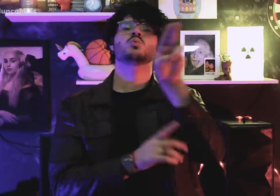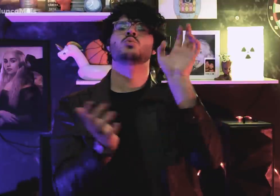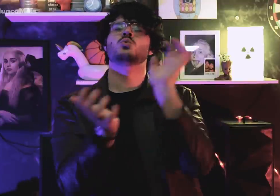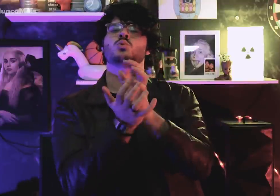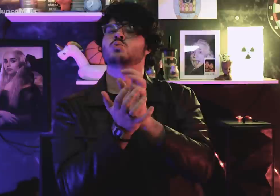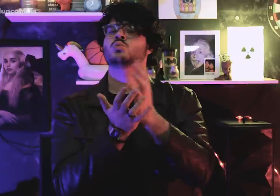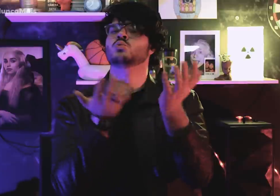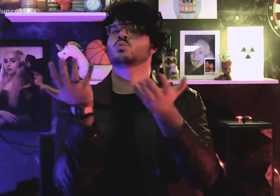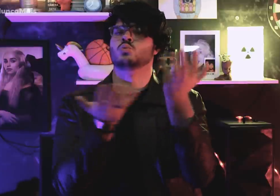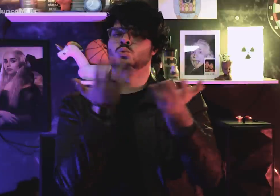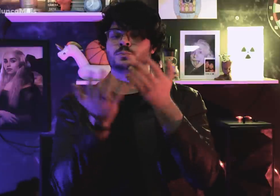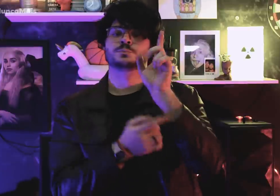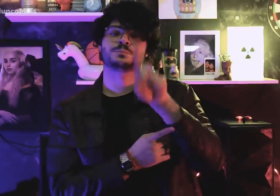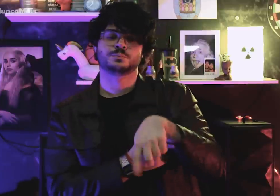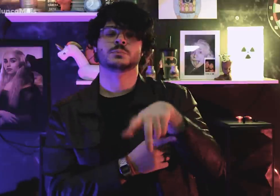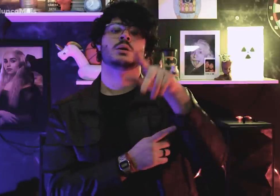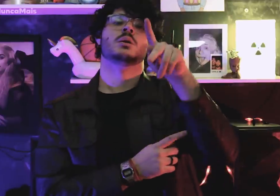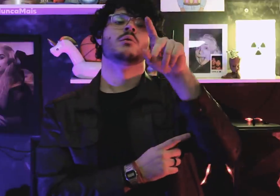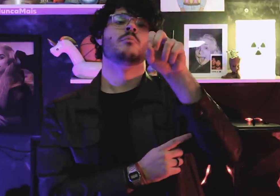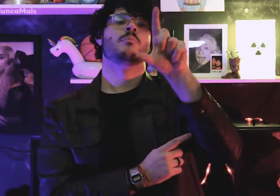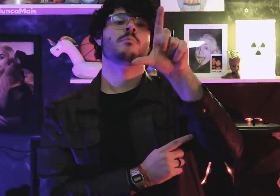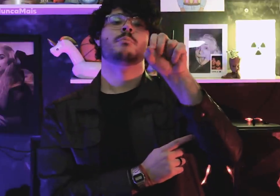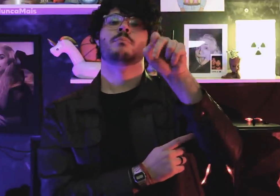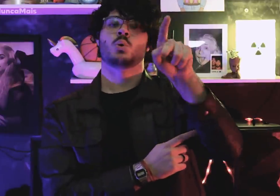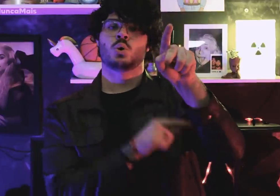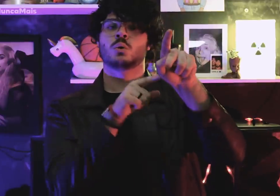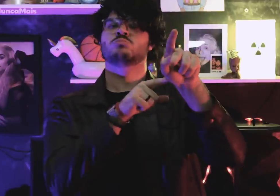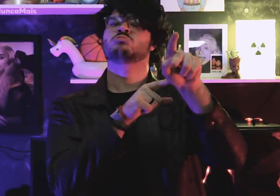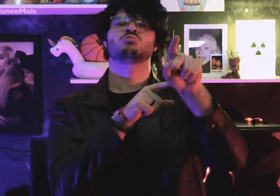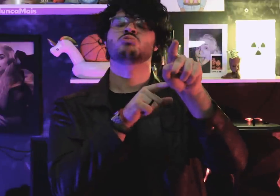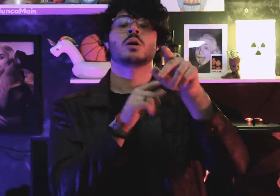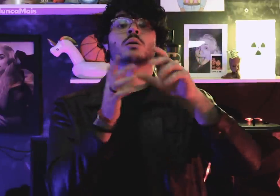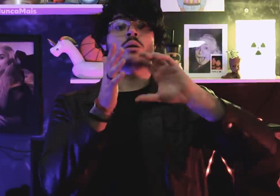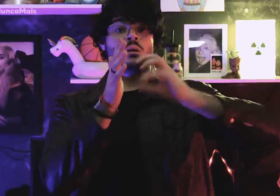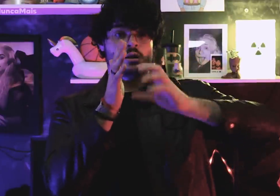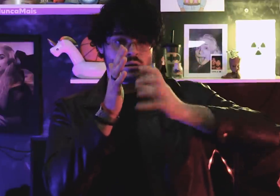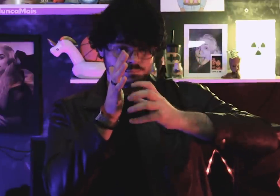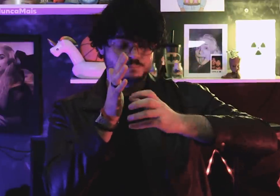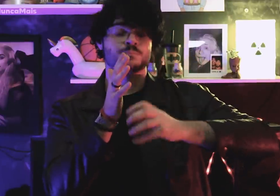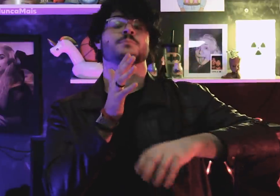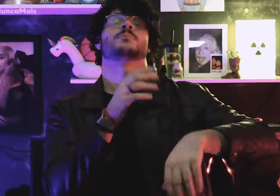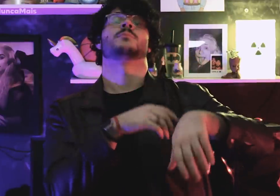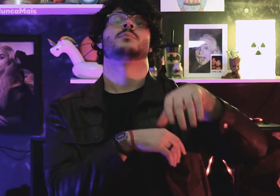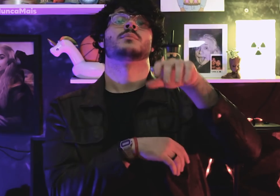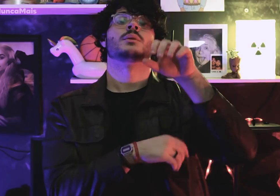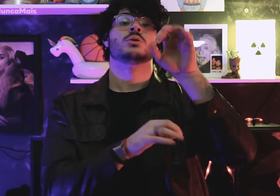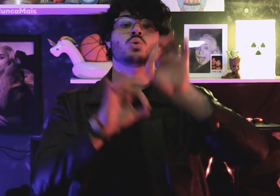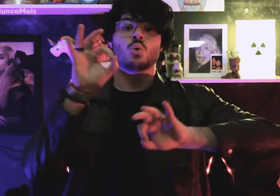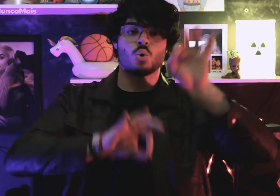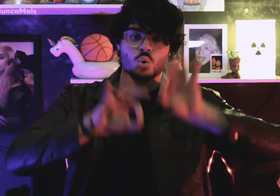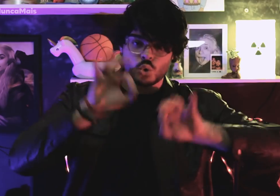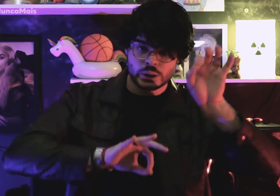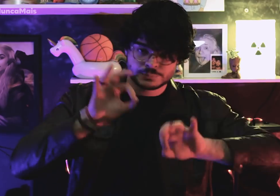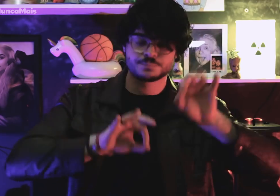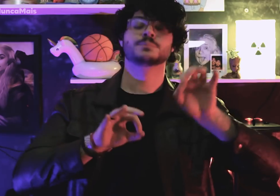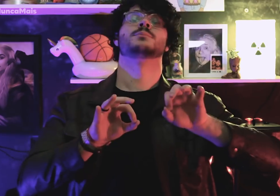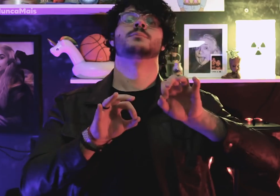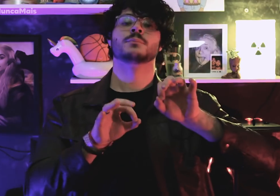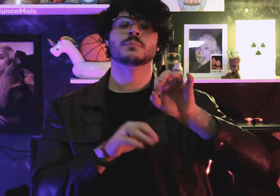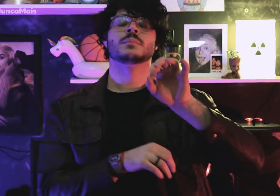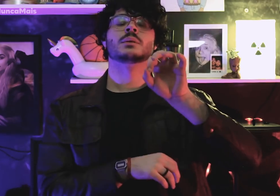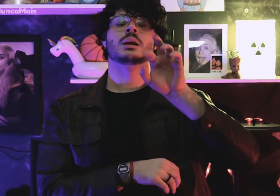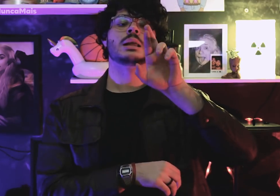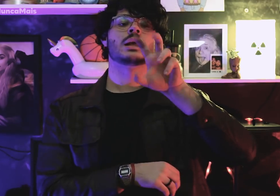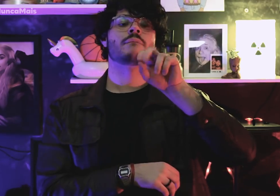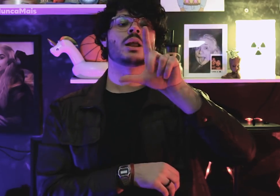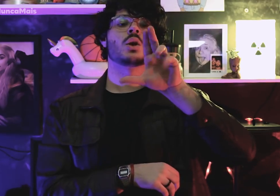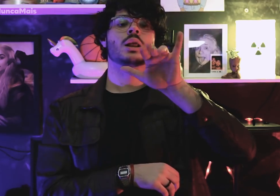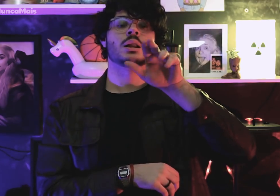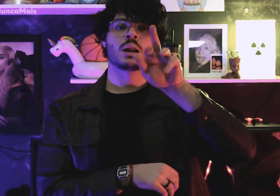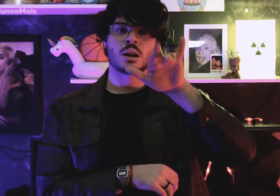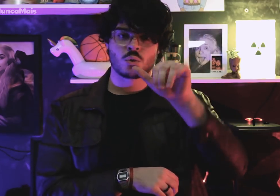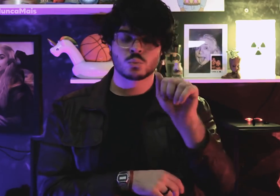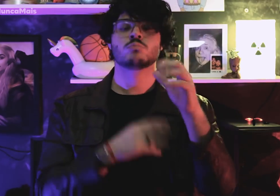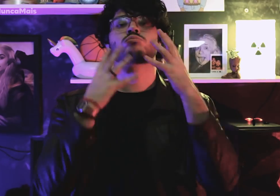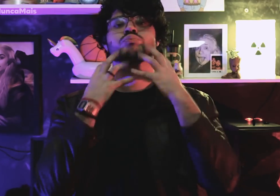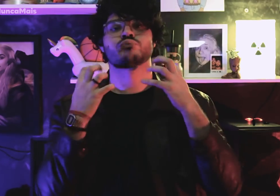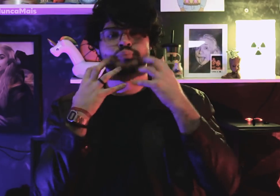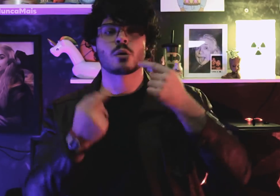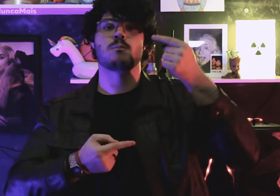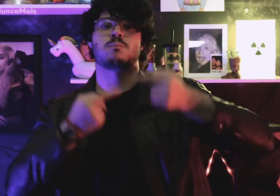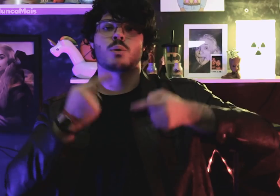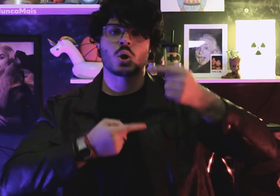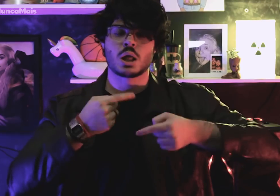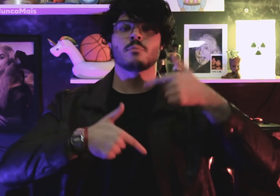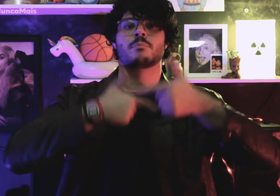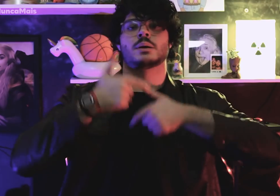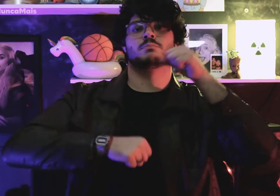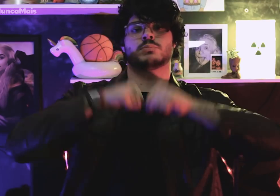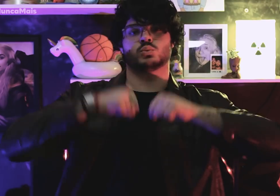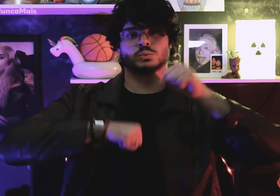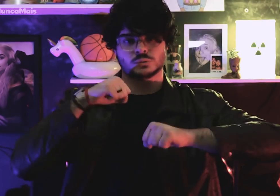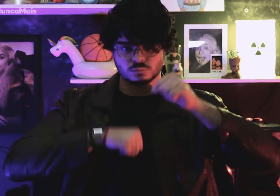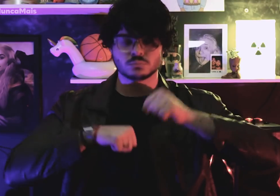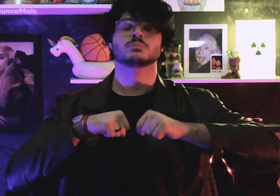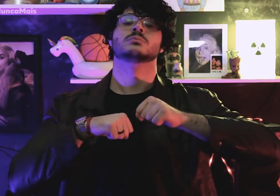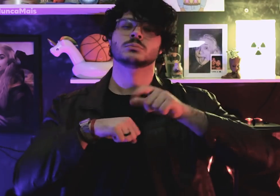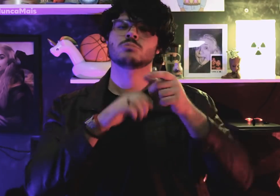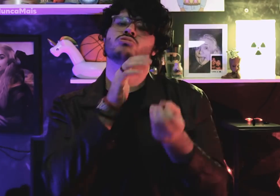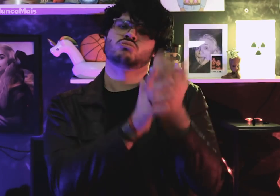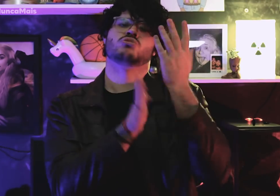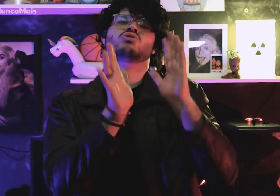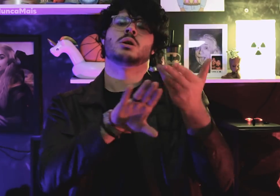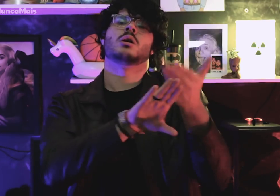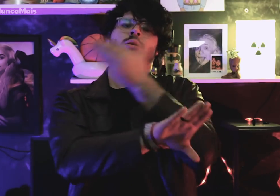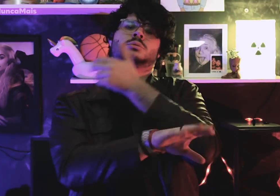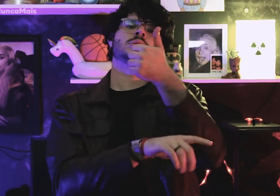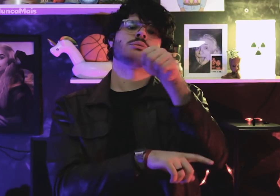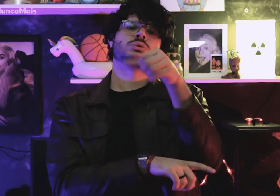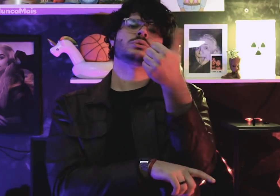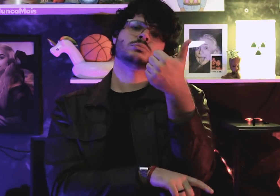Marxist Revolutionary Organization Workers Policy (POLOP), founded in 1961.